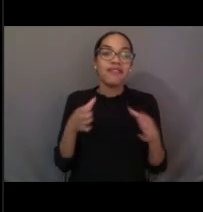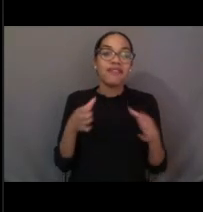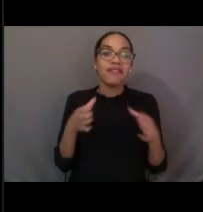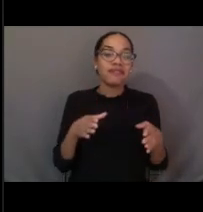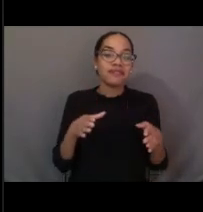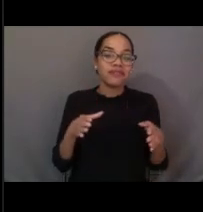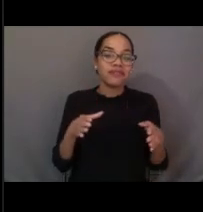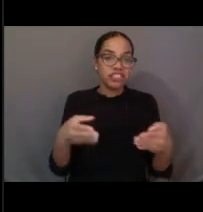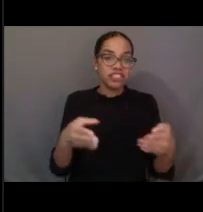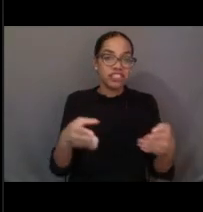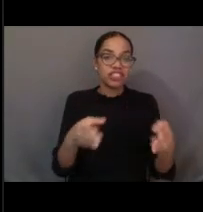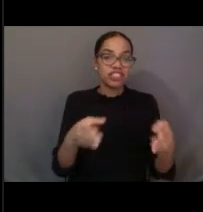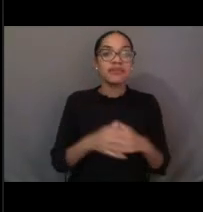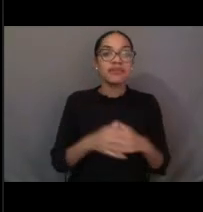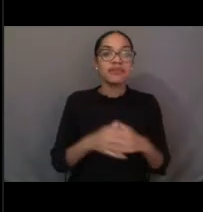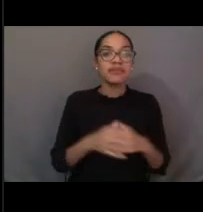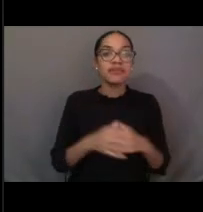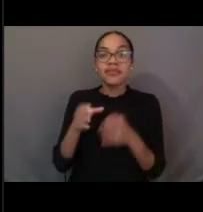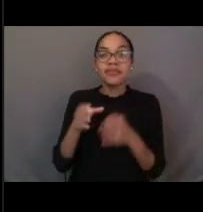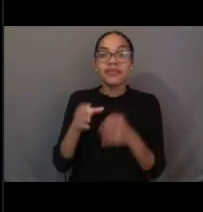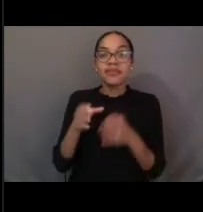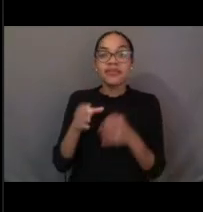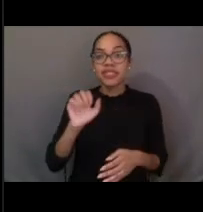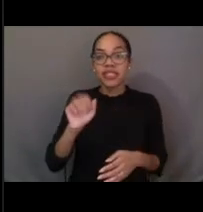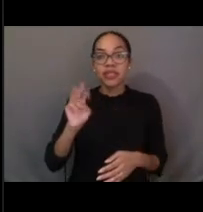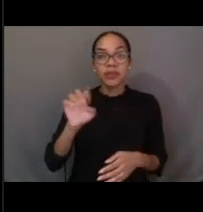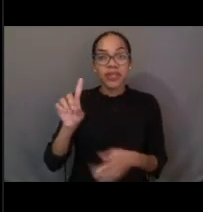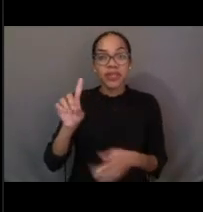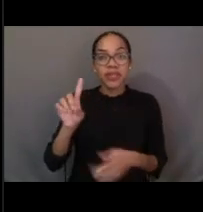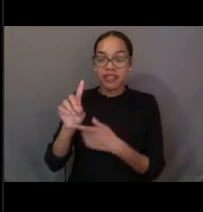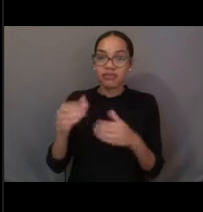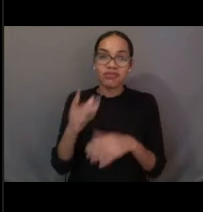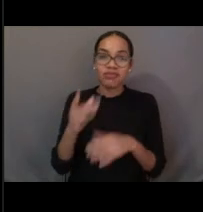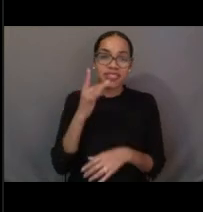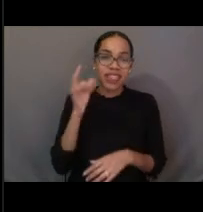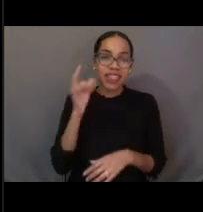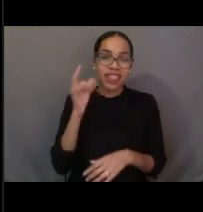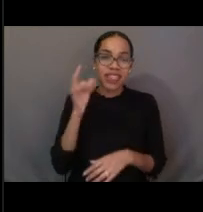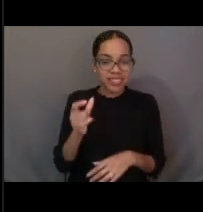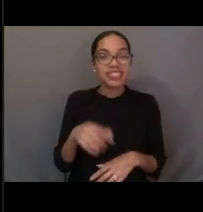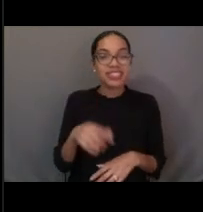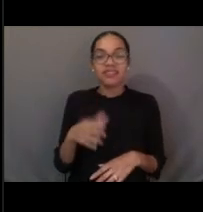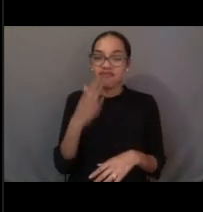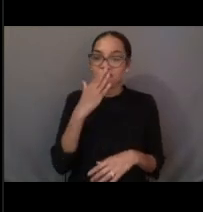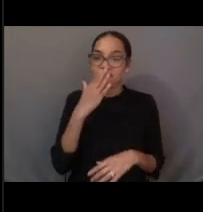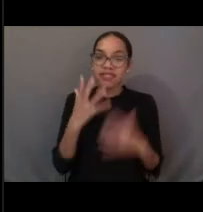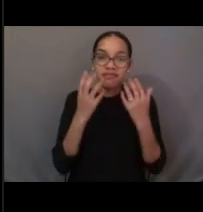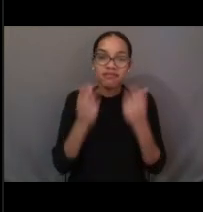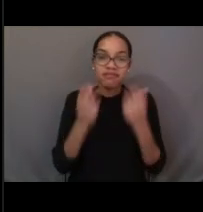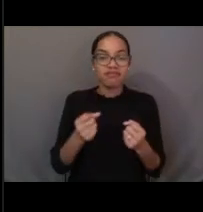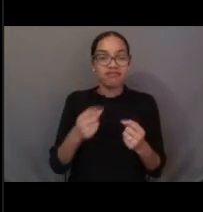Not as many people know, but seaweed is delicious and it's really good for you. So this farmer has grown his seaweed